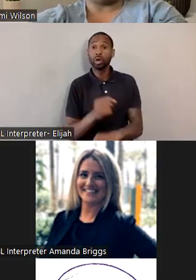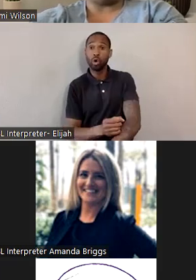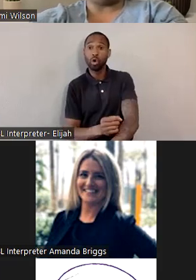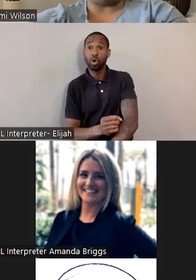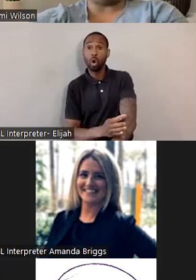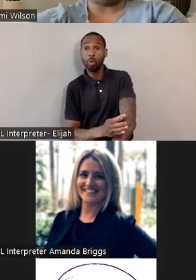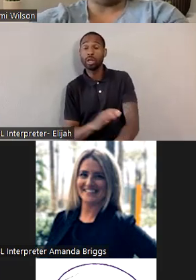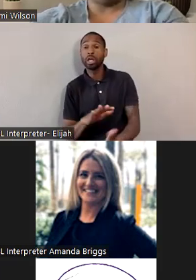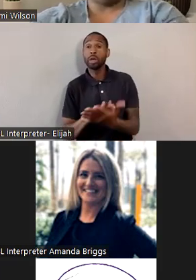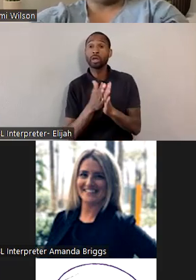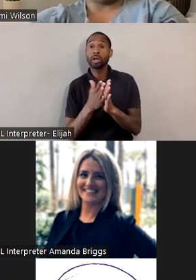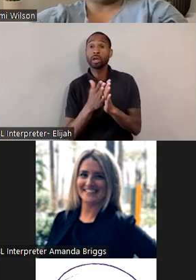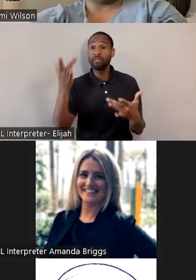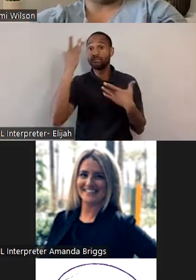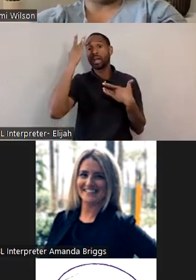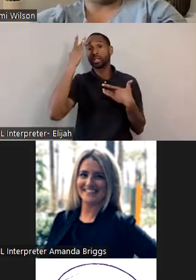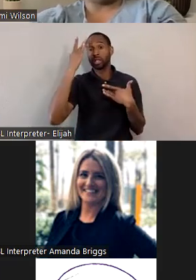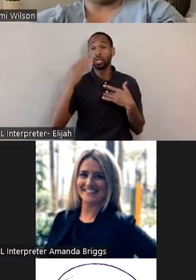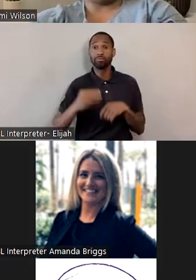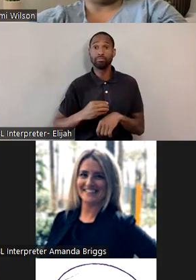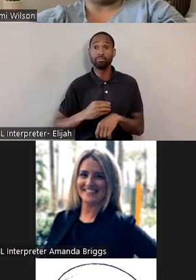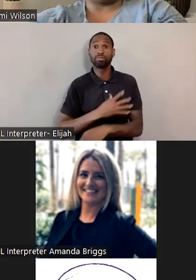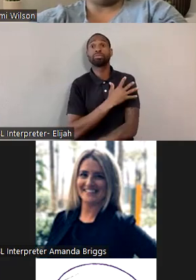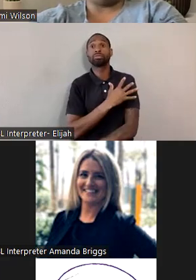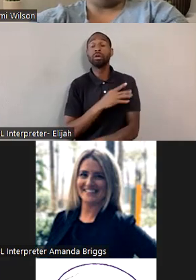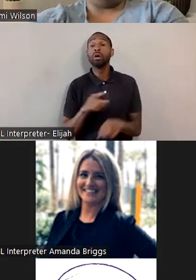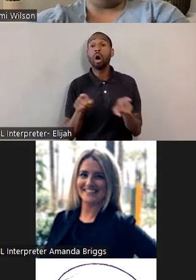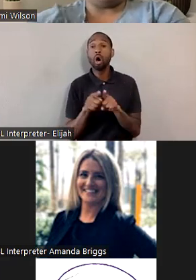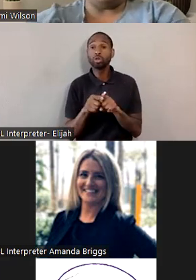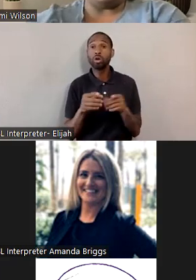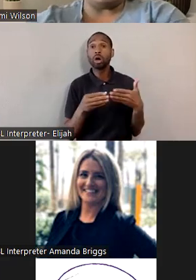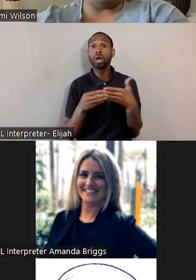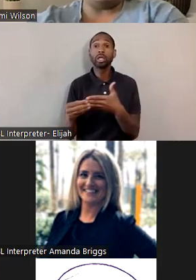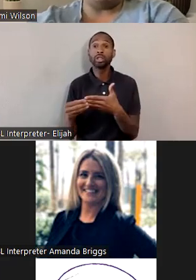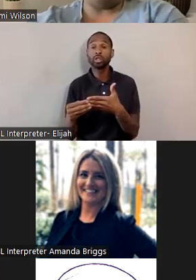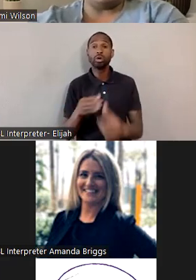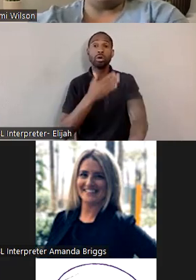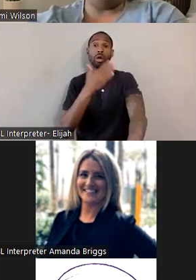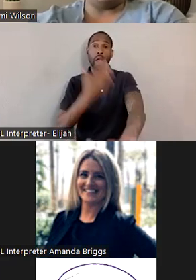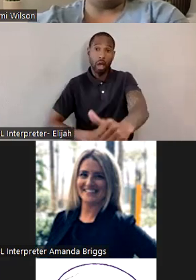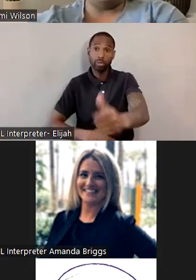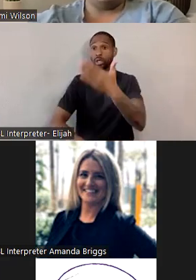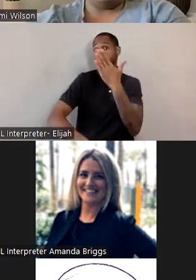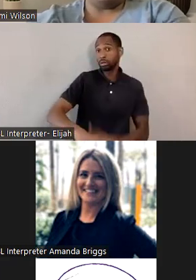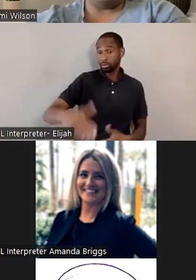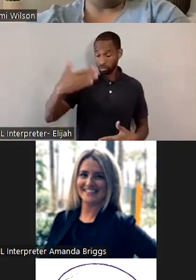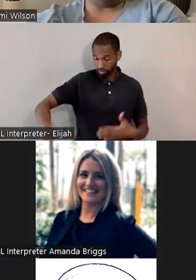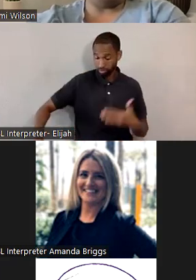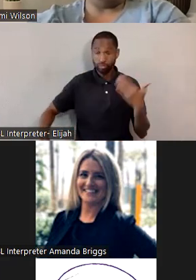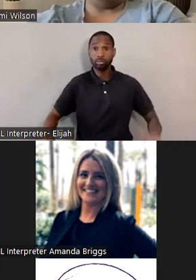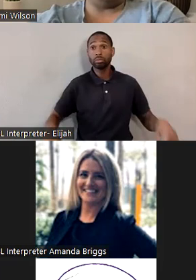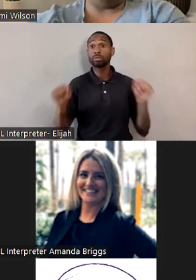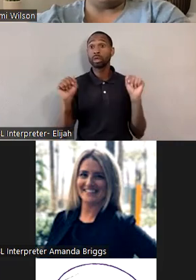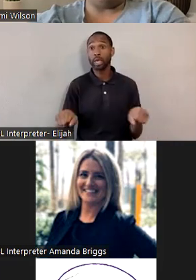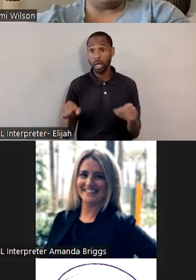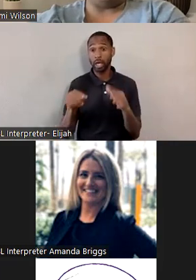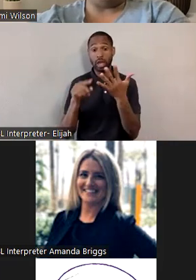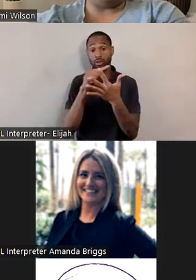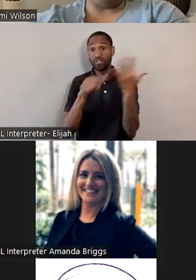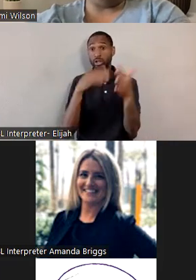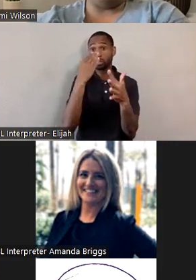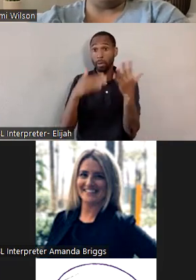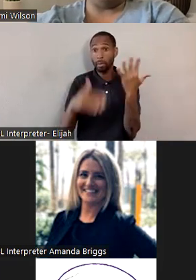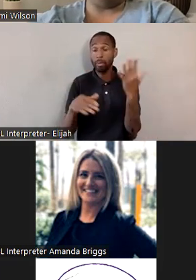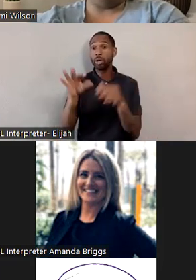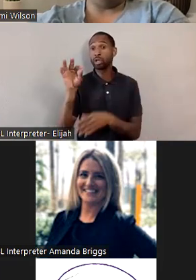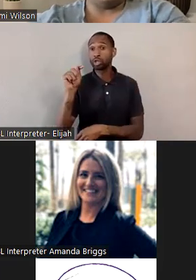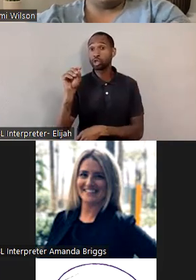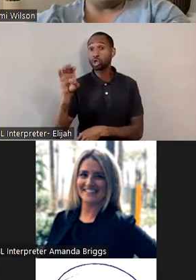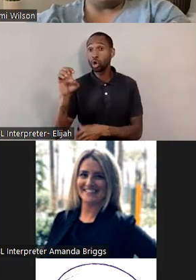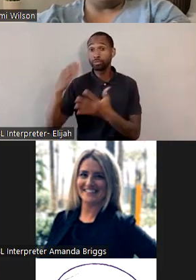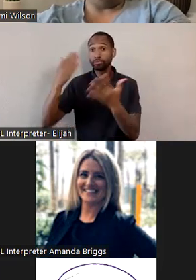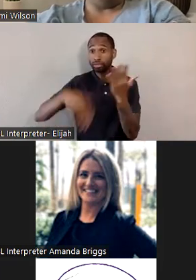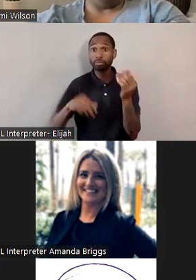become infected, but it can lead to amputation of limbs and digits, so like fingers and toes.